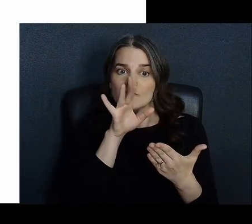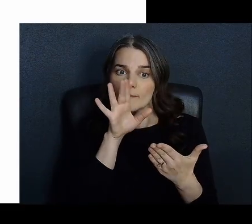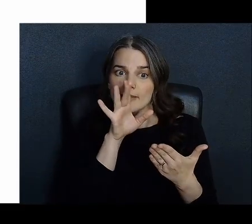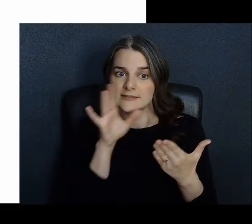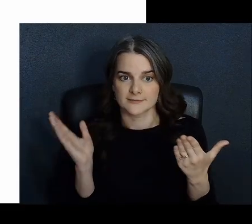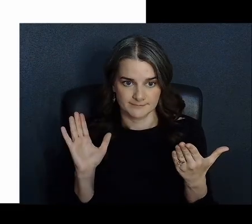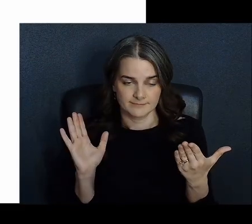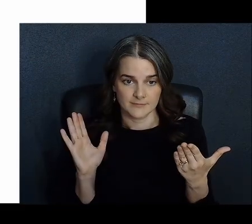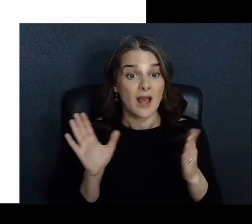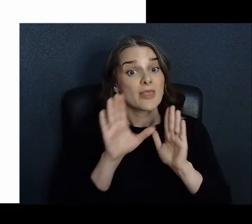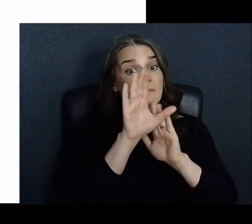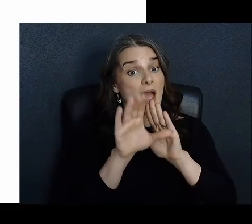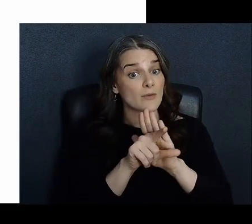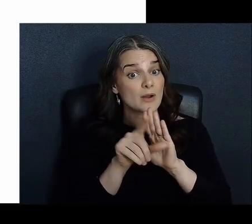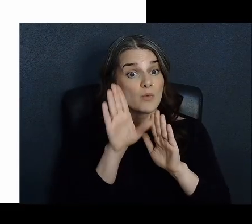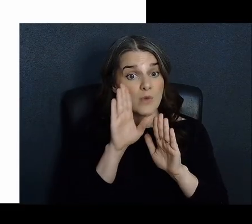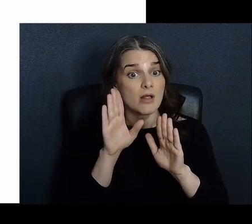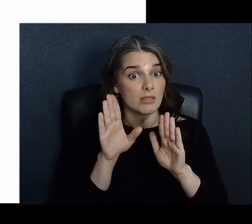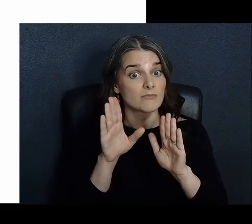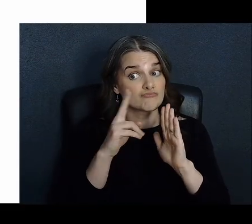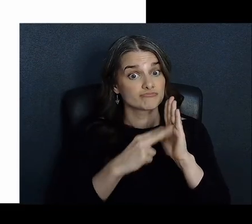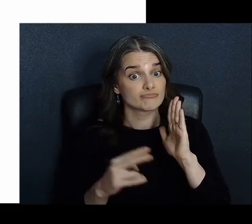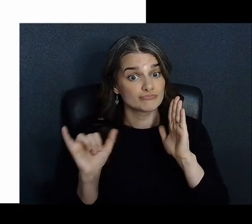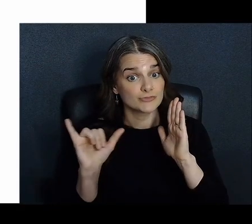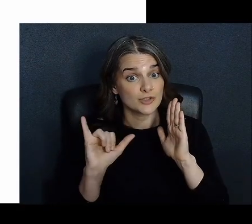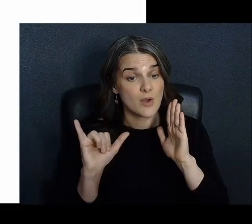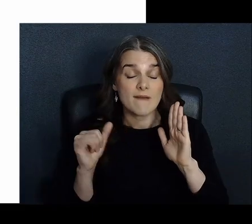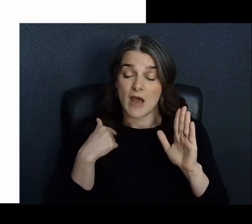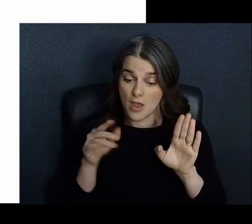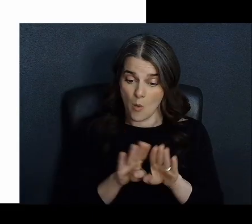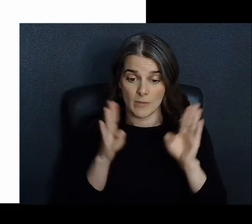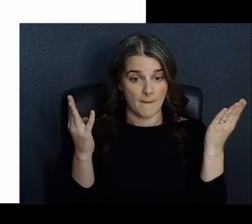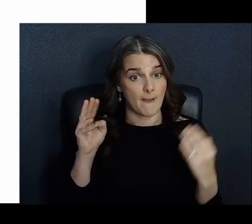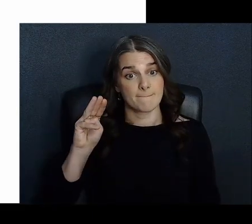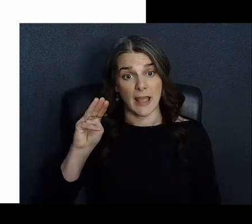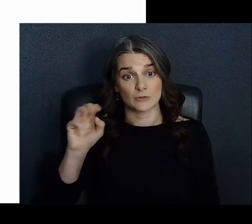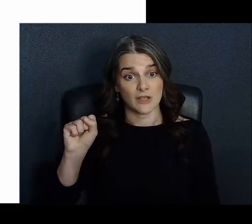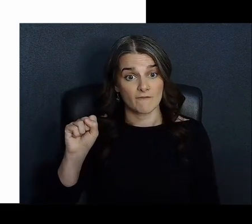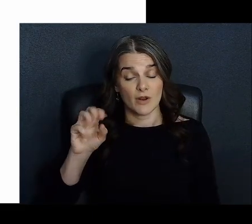So when I open up, say, Microsoft Word, it will tell me that Microsoft Word is opening.